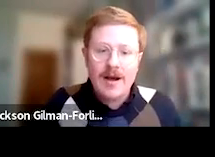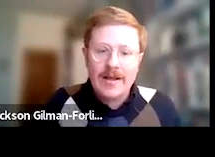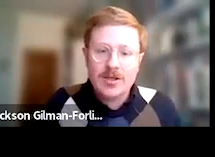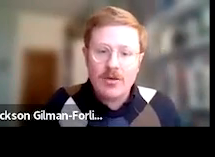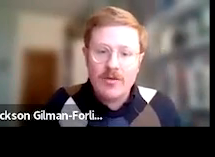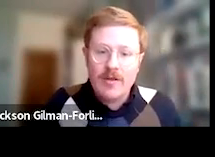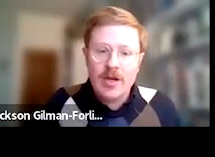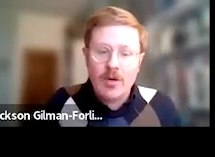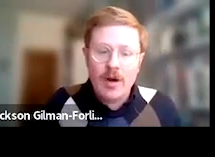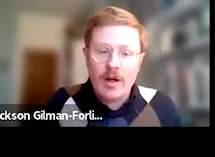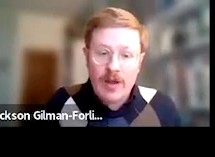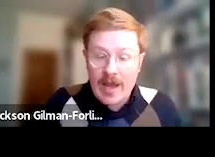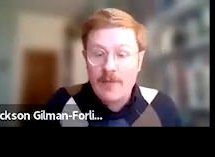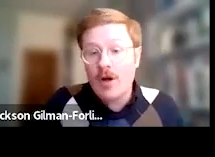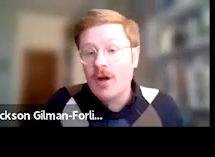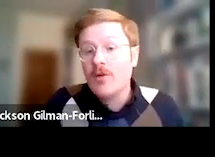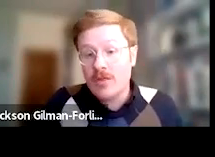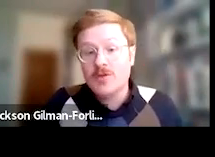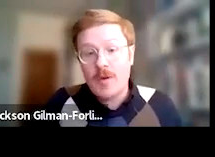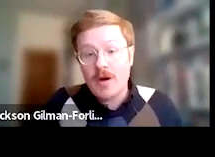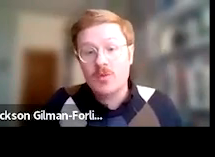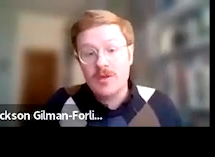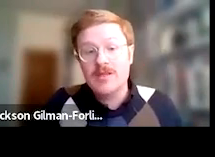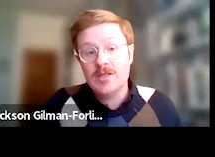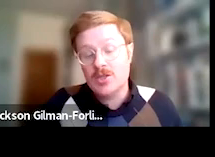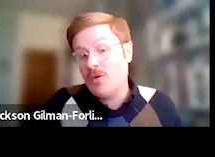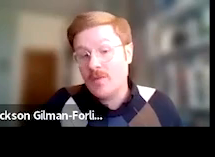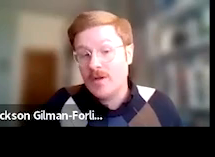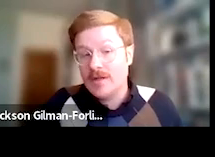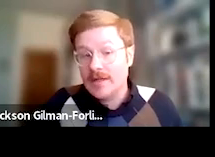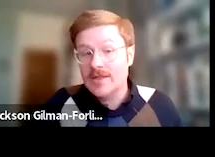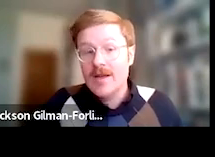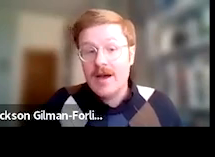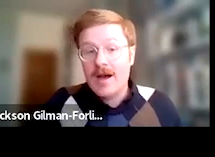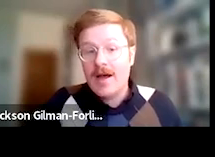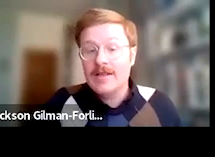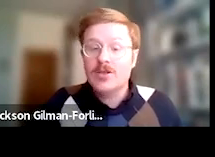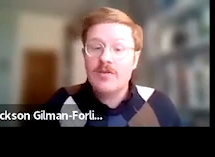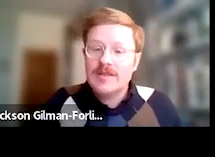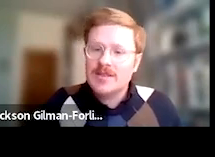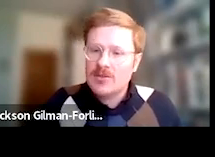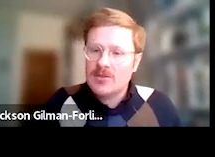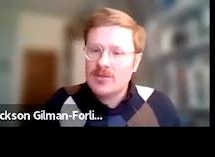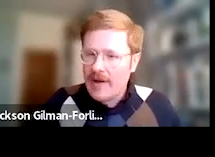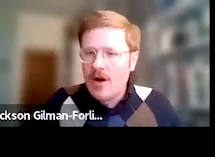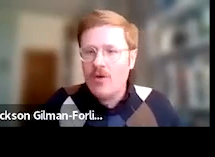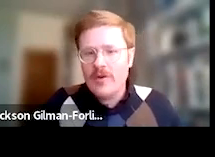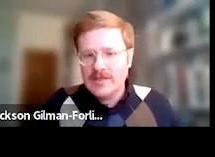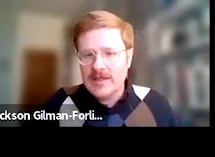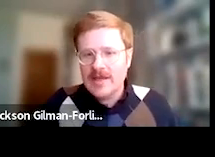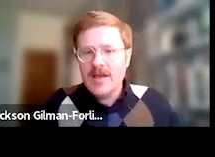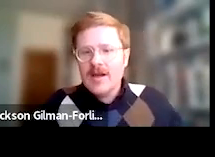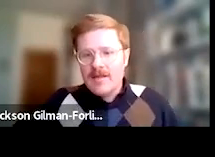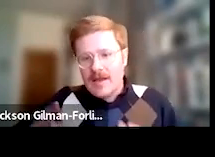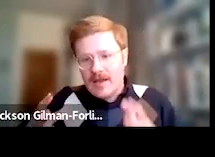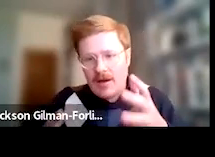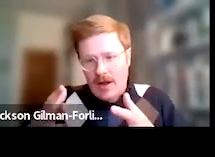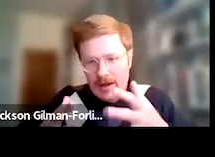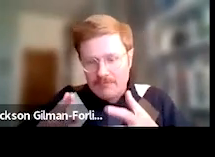What came along with those parks were these historic buildings. This is sort of how we see the